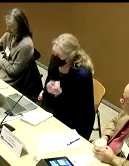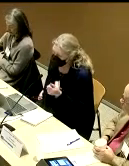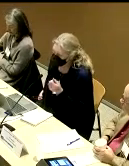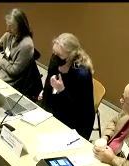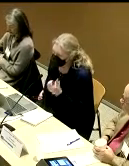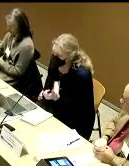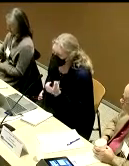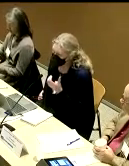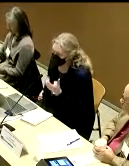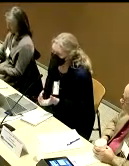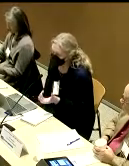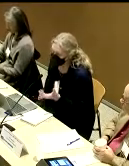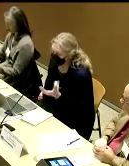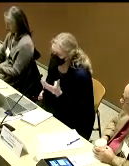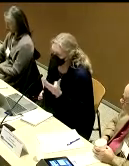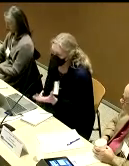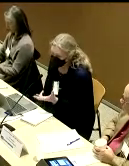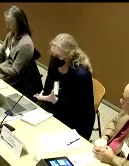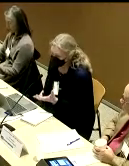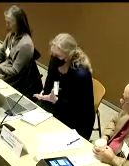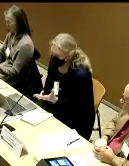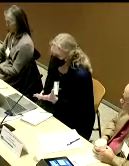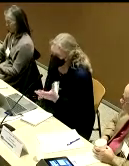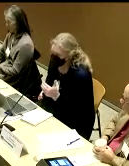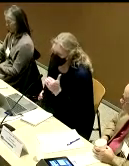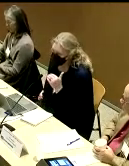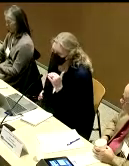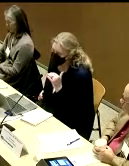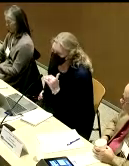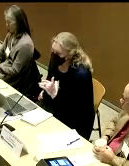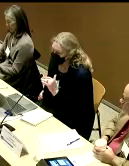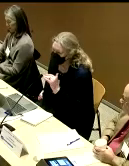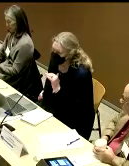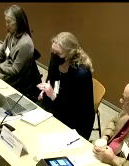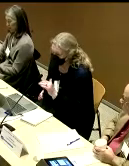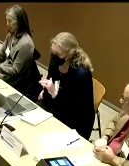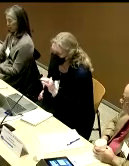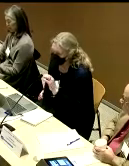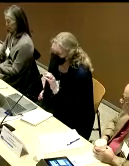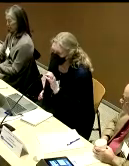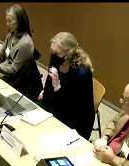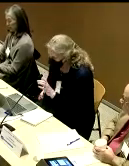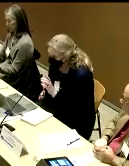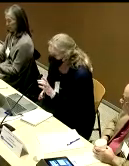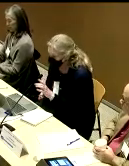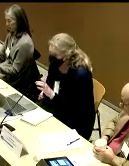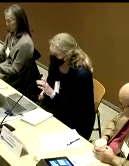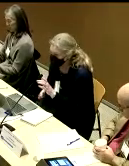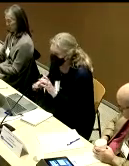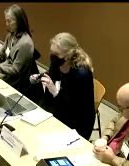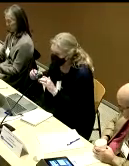Now how can we incentivize manufacturers to develop a system that is non-identifying?